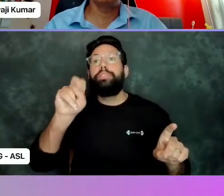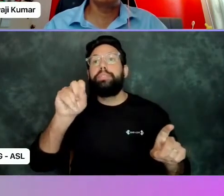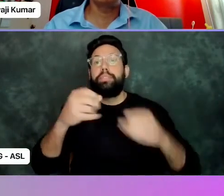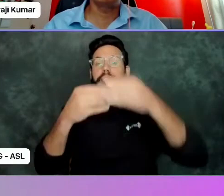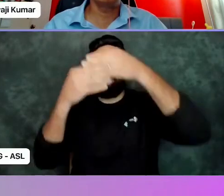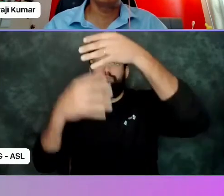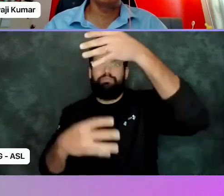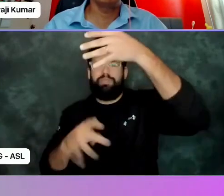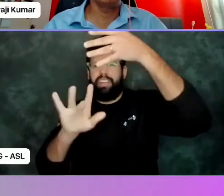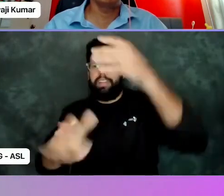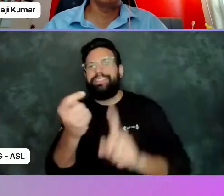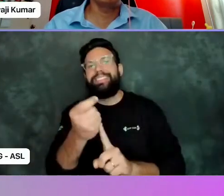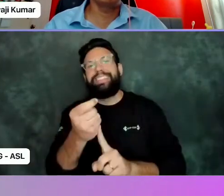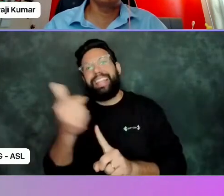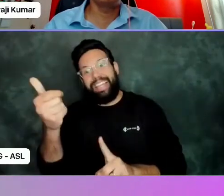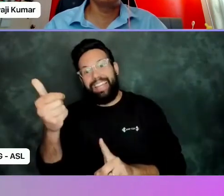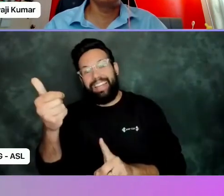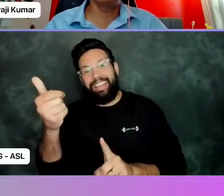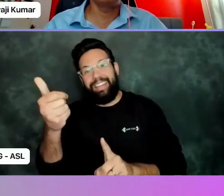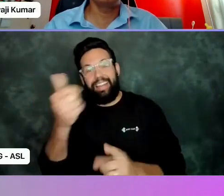along with delete all of the issues that you found.